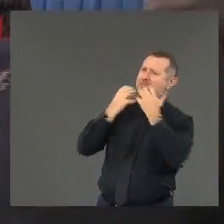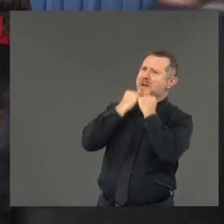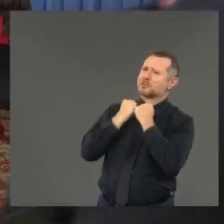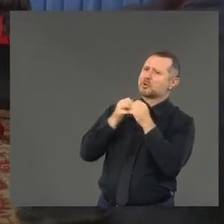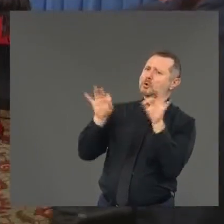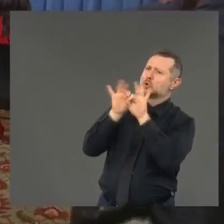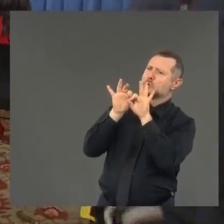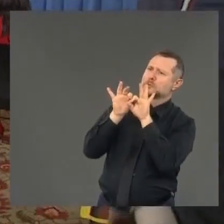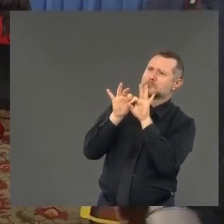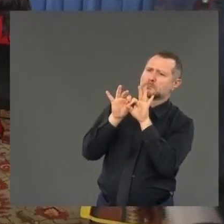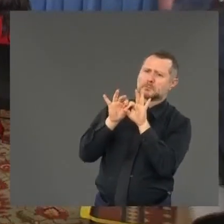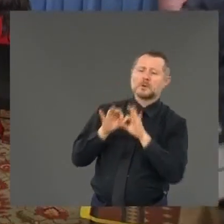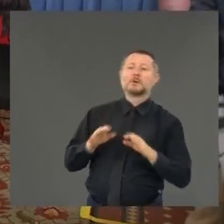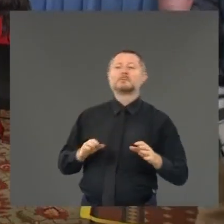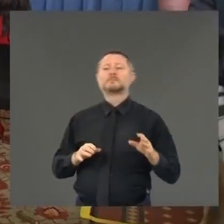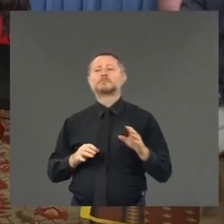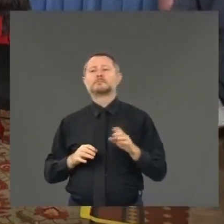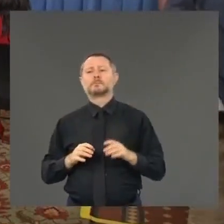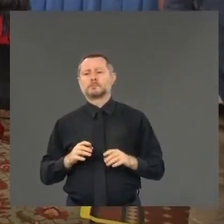THAT TO THE POLICE. REALLY QUICKLY.